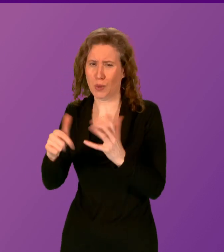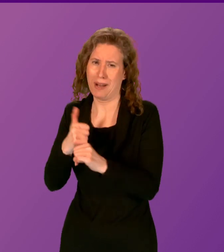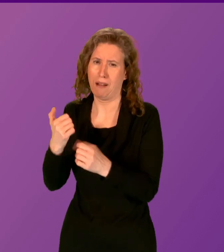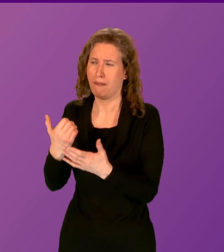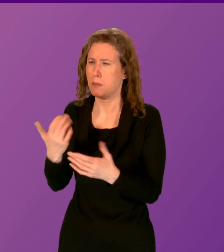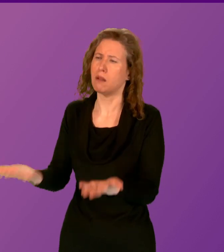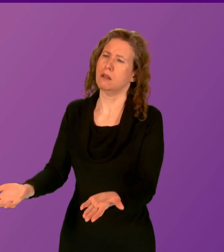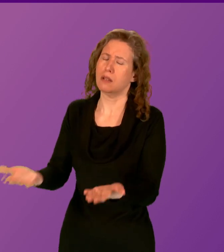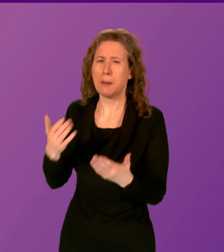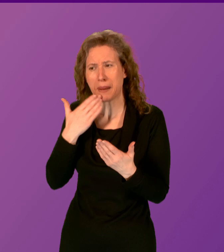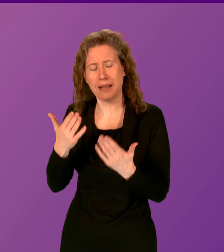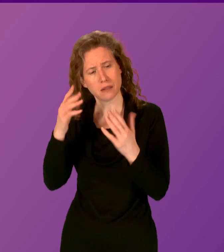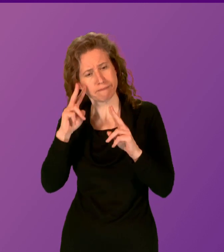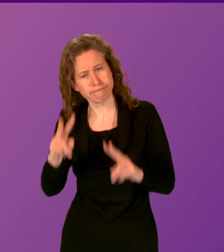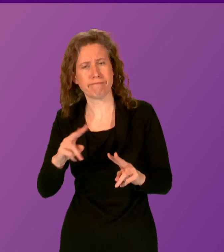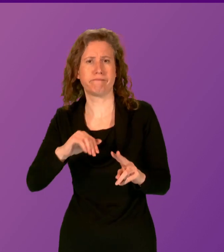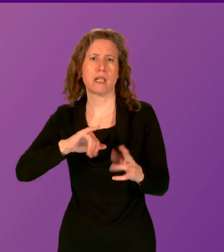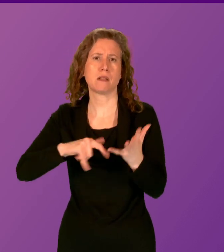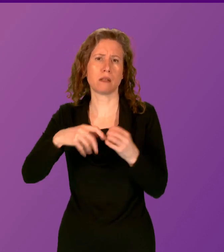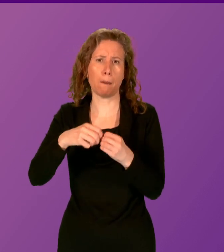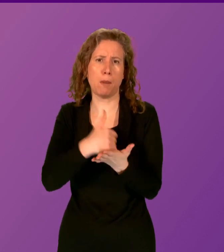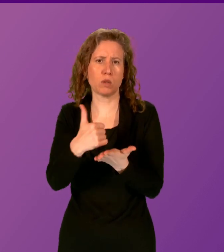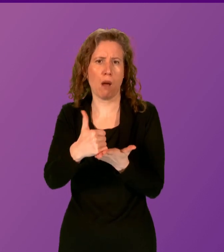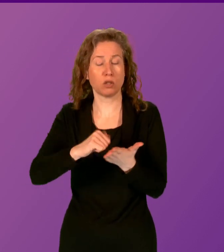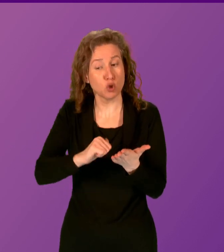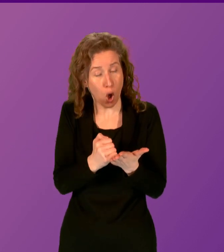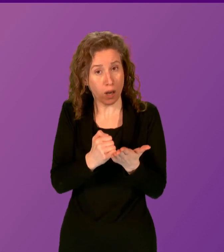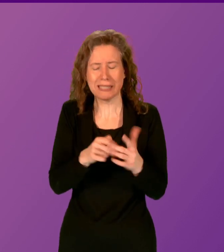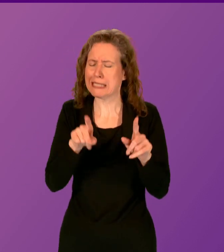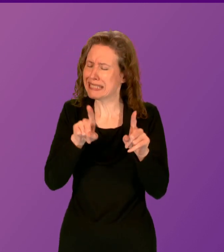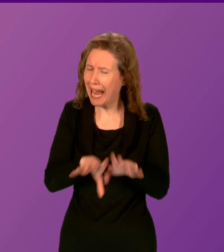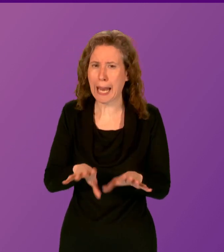sub-postmasters and mistresses in Scotland the same as it is treating sub-postmasters